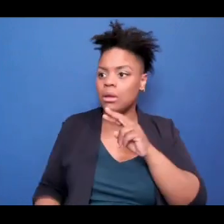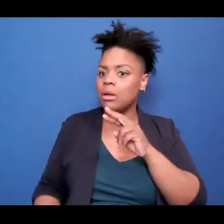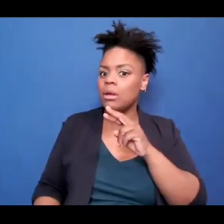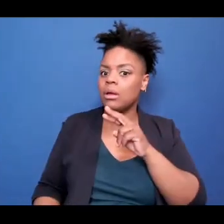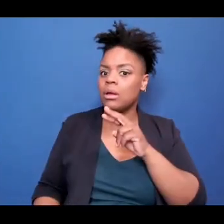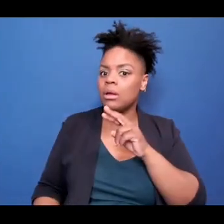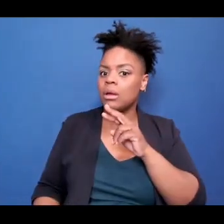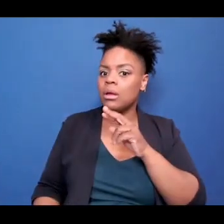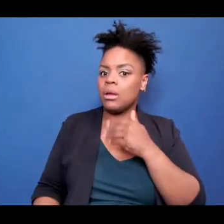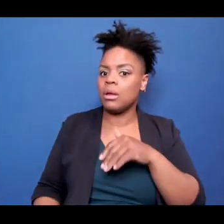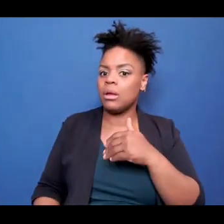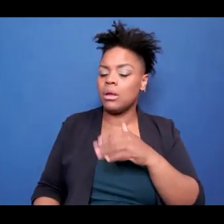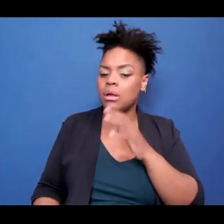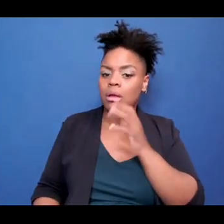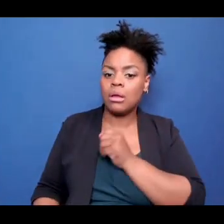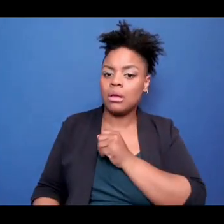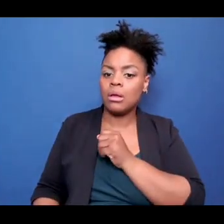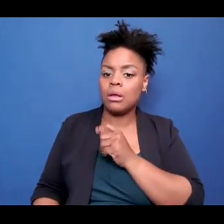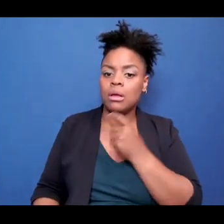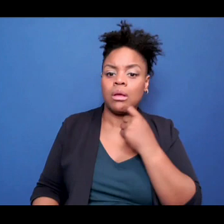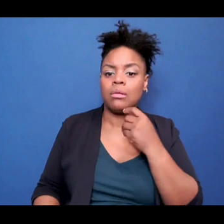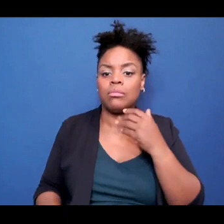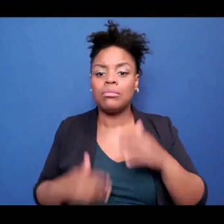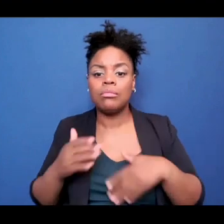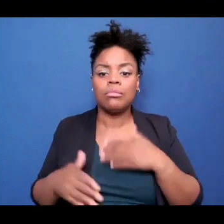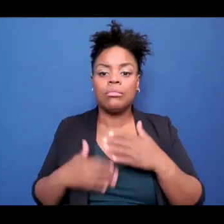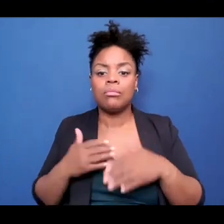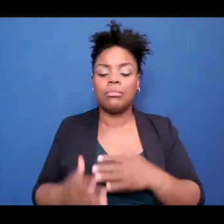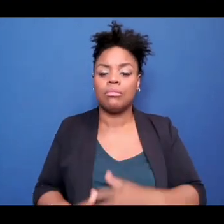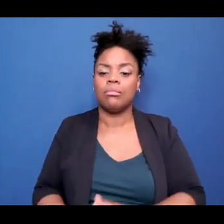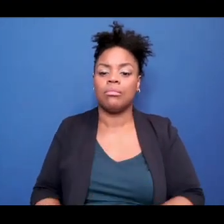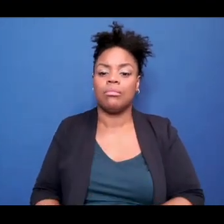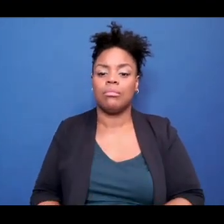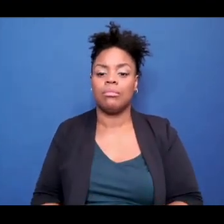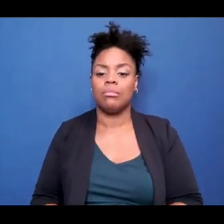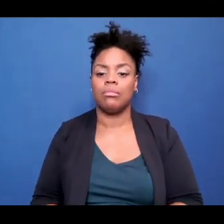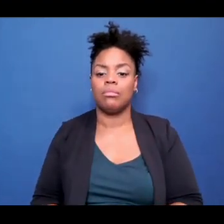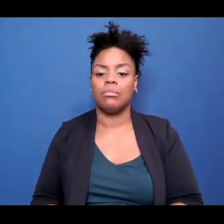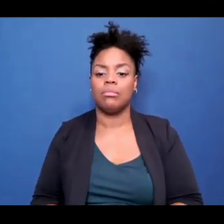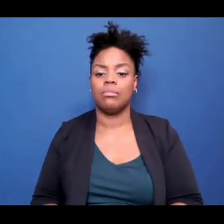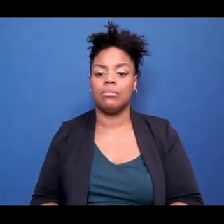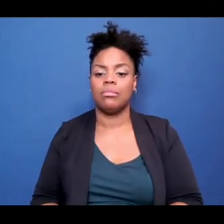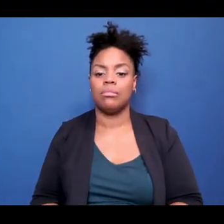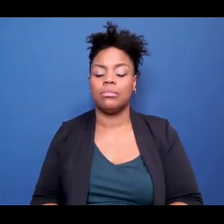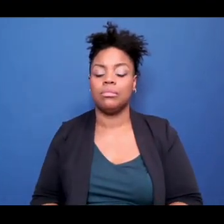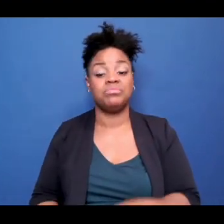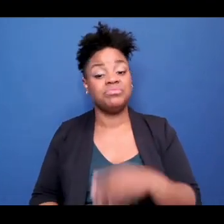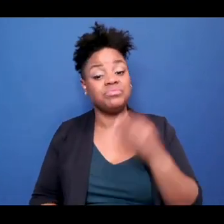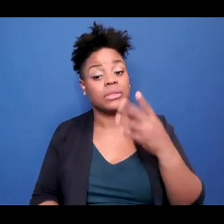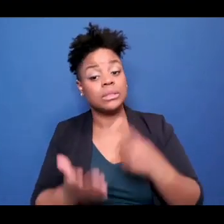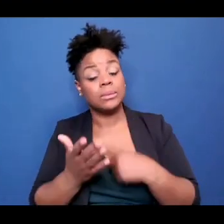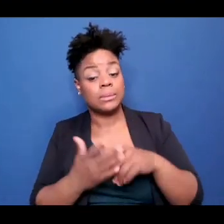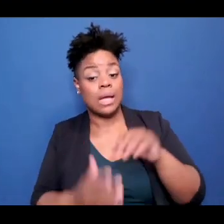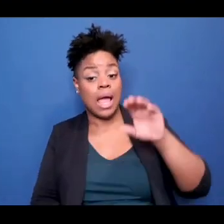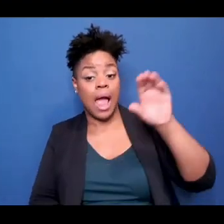CAPTIVE AUDIENCE OF BLACK LNT MUCH RESIDENTS, ALSO CITY VAN PROGRAM COMPANY REPRESENTATIVES